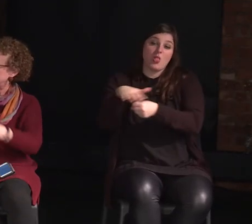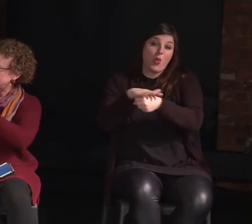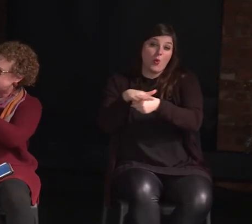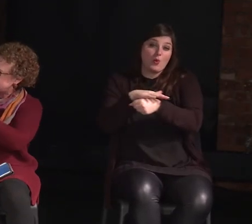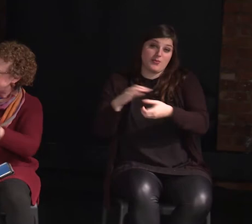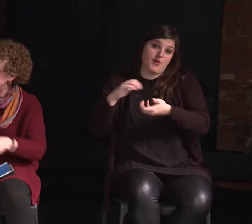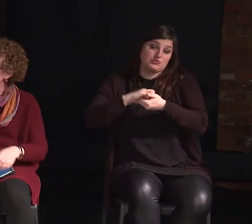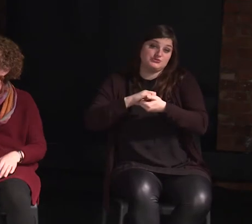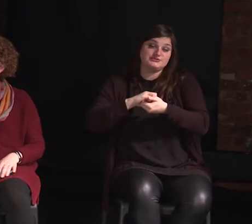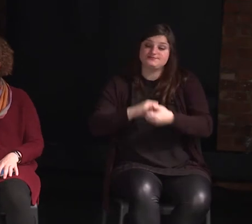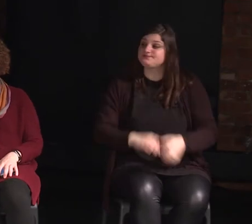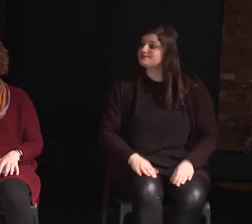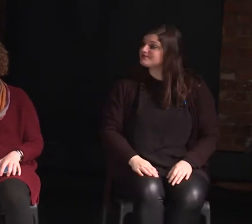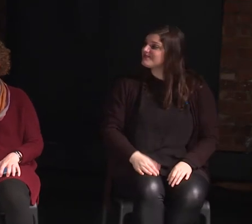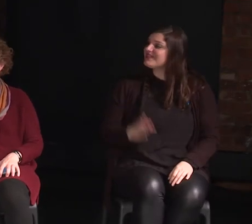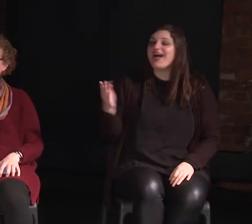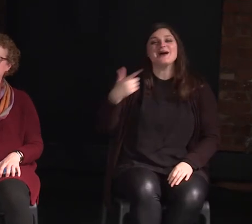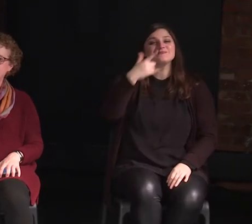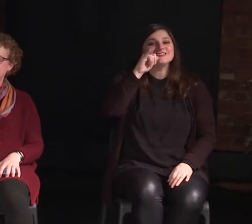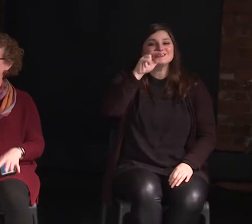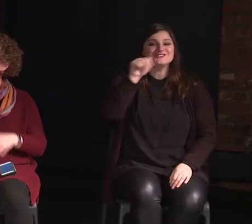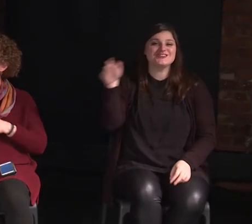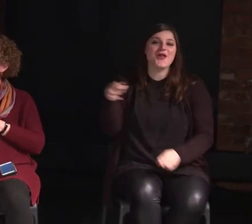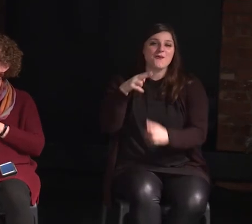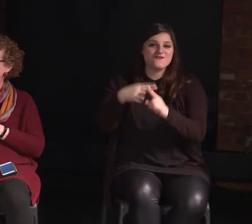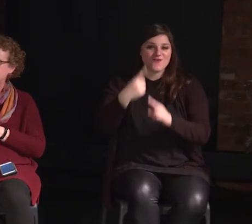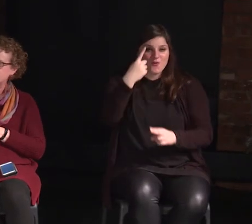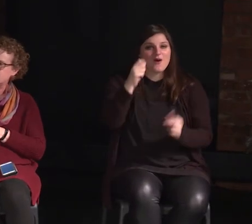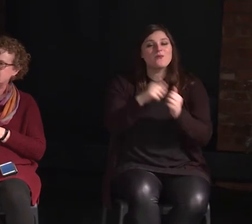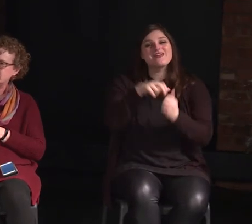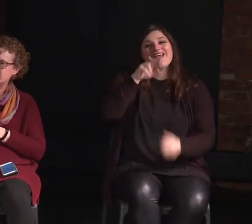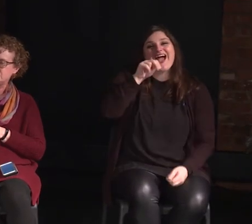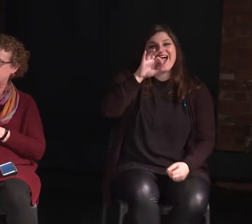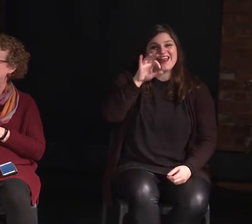One of those Jina referred to, our work with NFF is our comprehensive organizational health